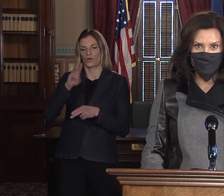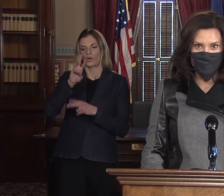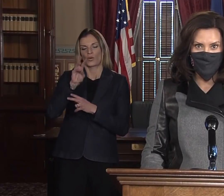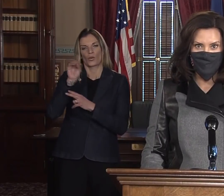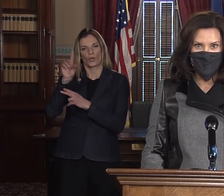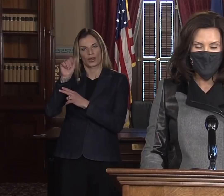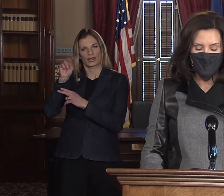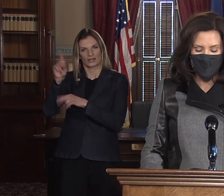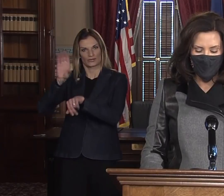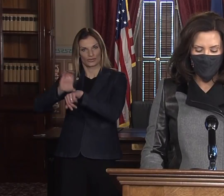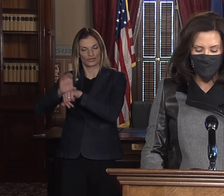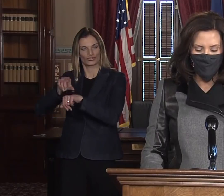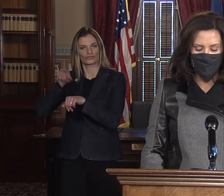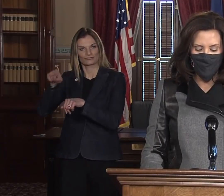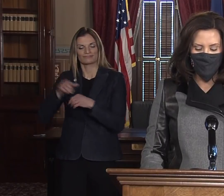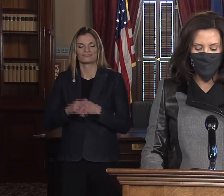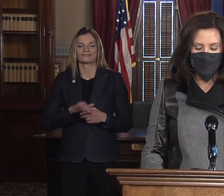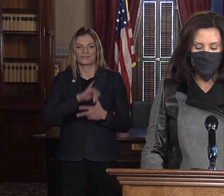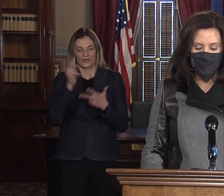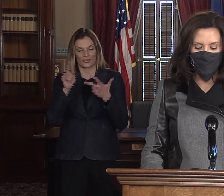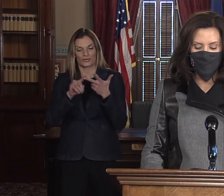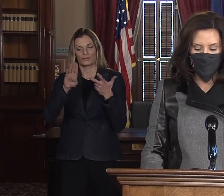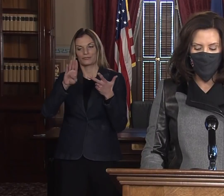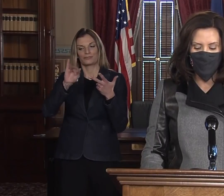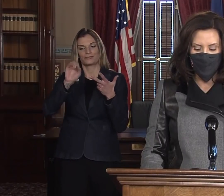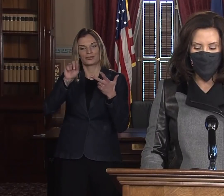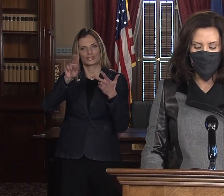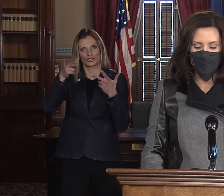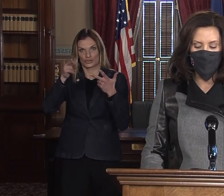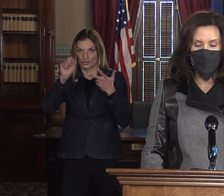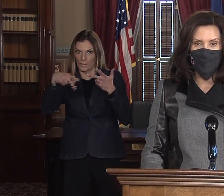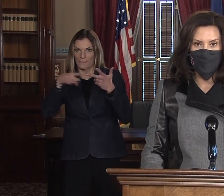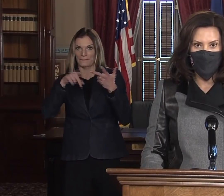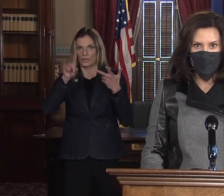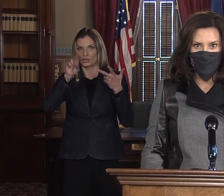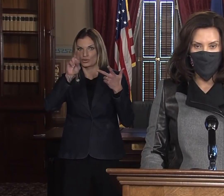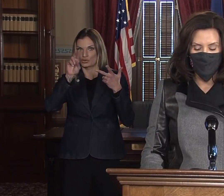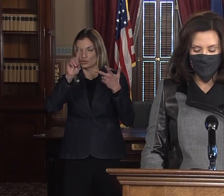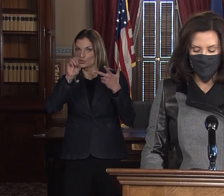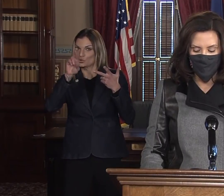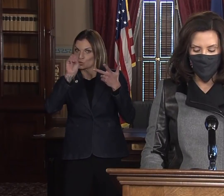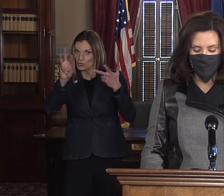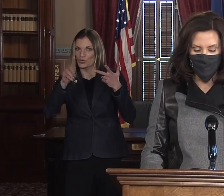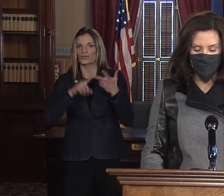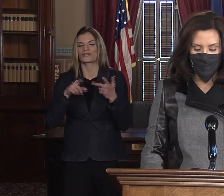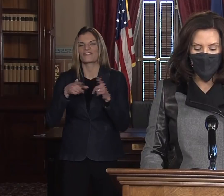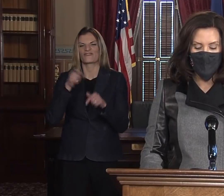I'M JOINED BY DR. CALDOUN. PASTOR DENNIS CLINTON FROM THE